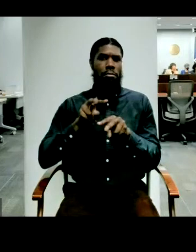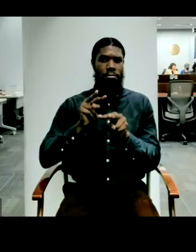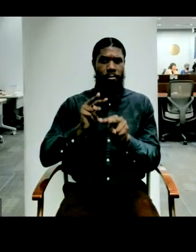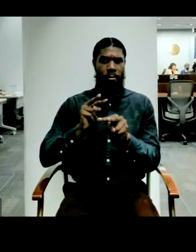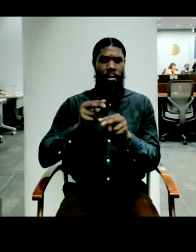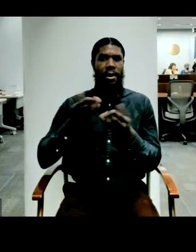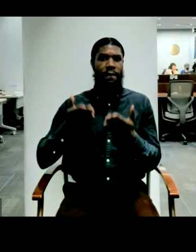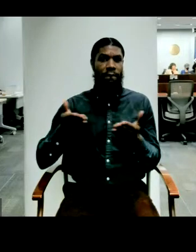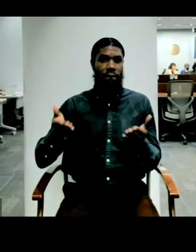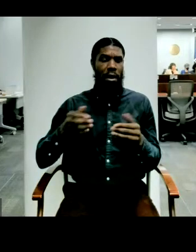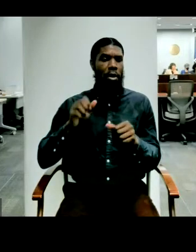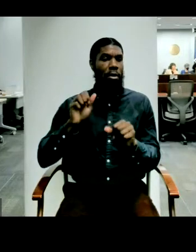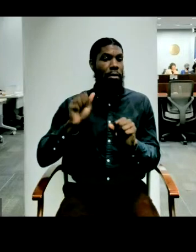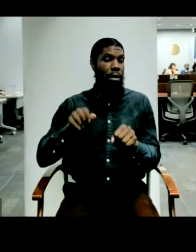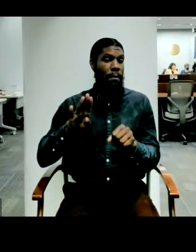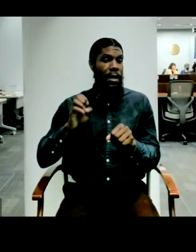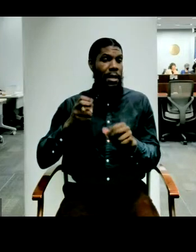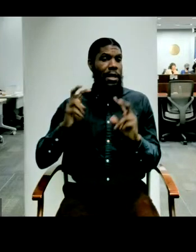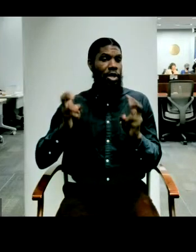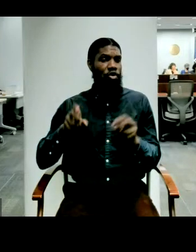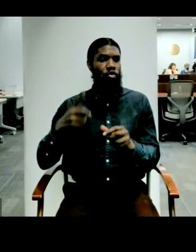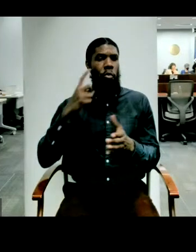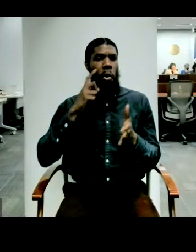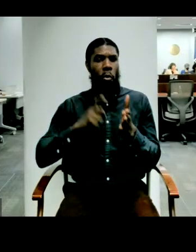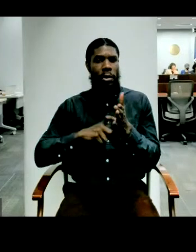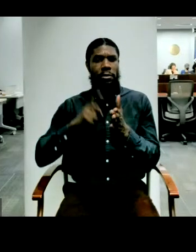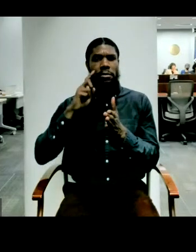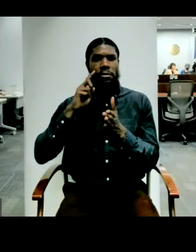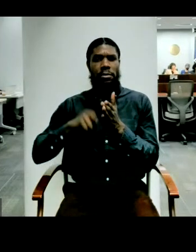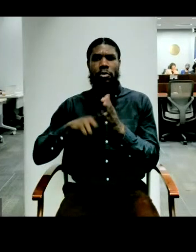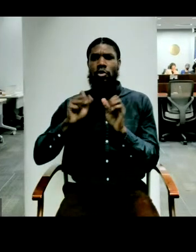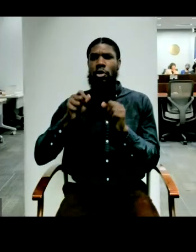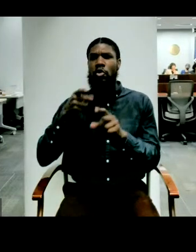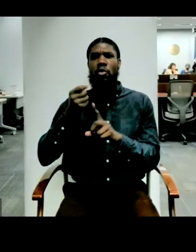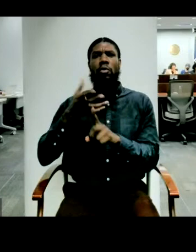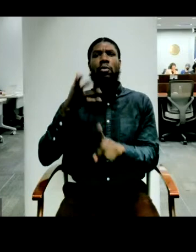significant issue you were seeing, can you tell us a little more about that? I focus more on